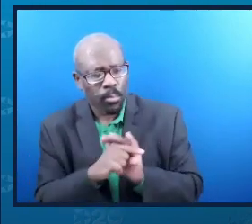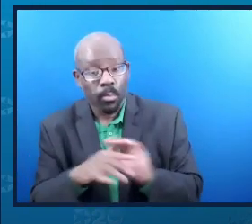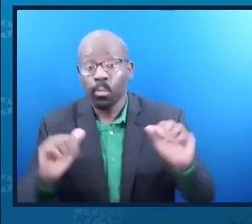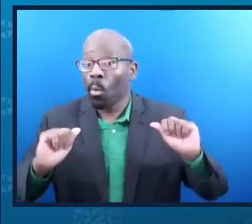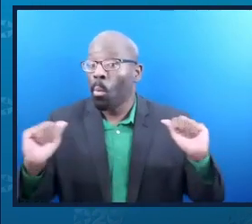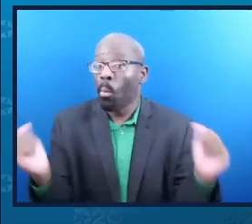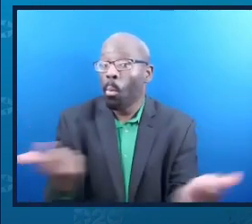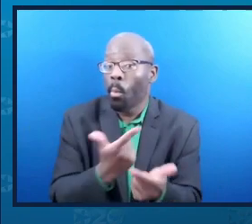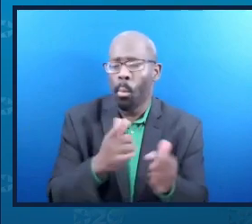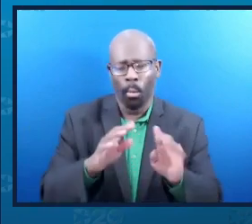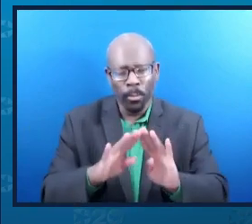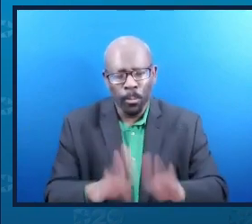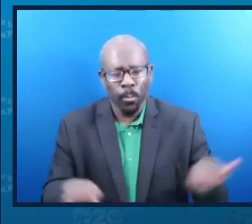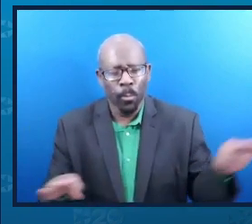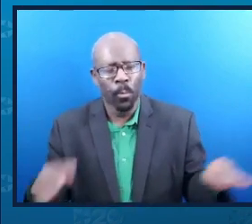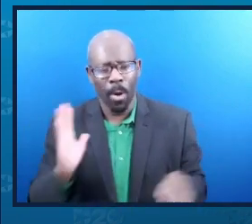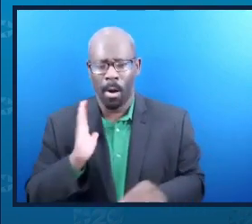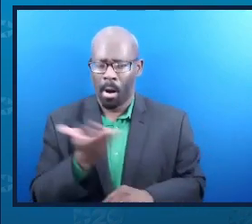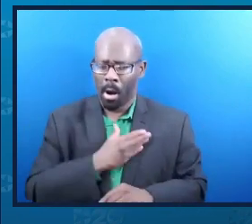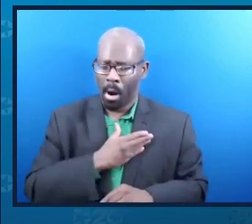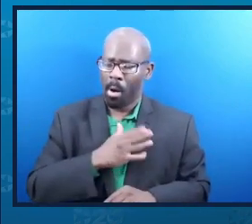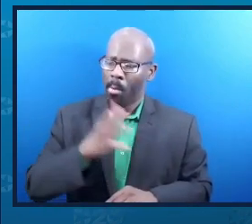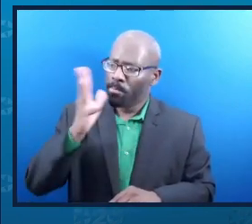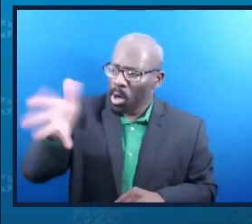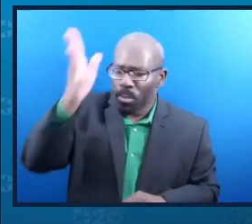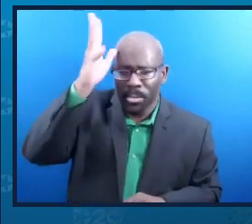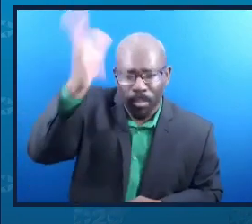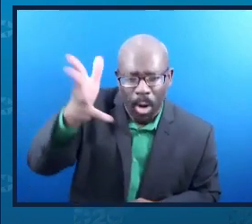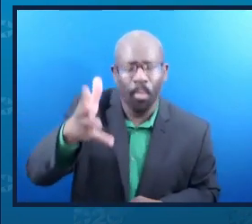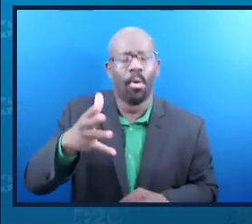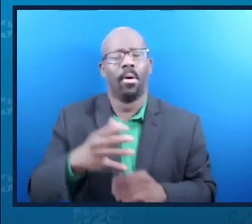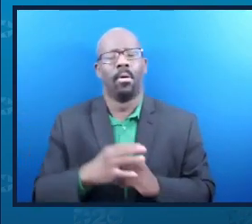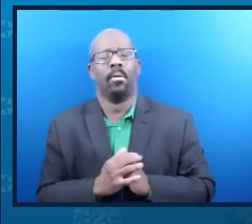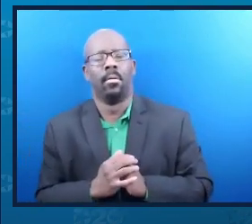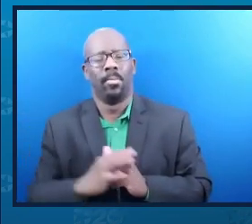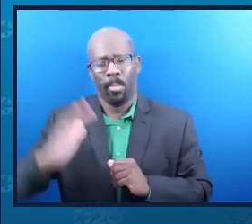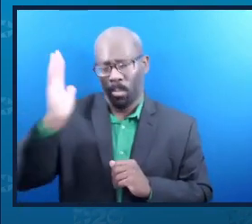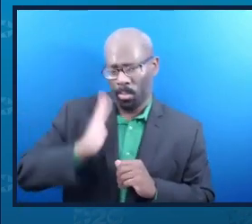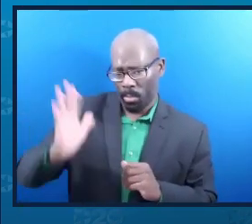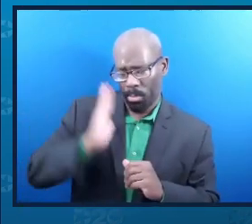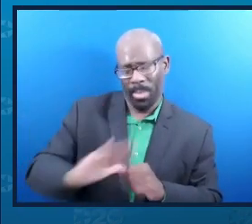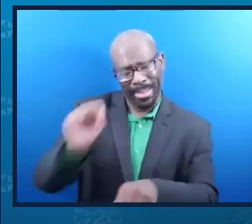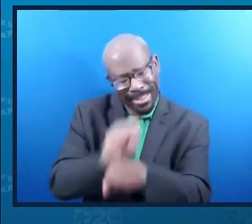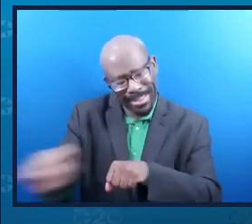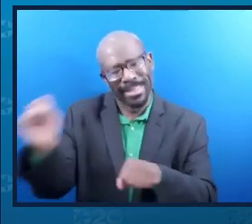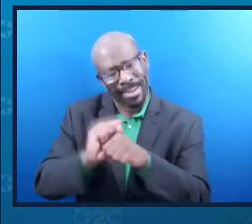FOUGHT THE GOOD FIGHT. GREAT GRANDPARENTS WHO WORK IN